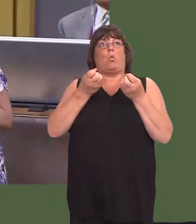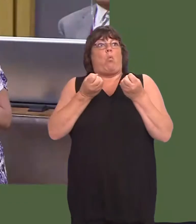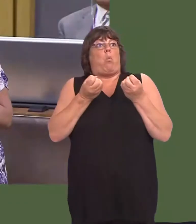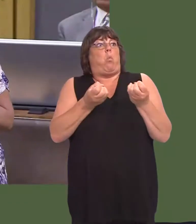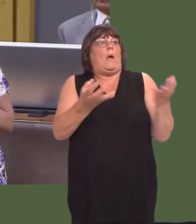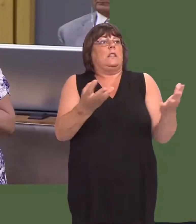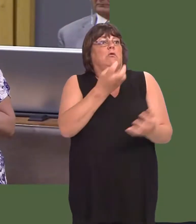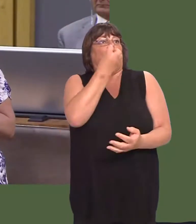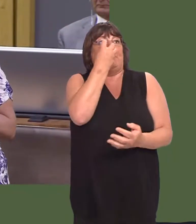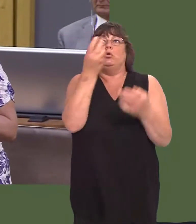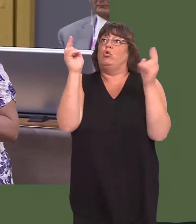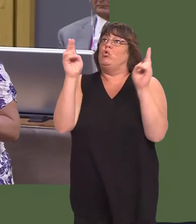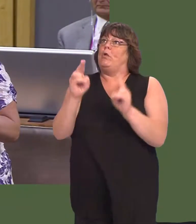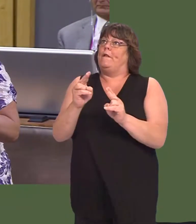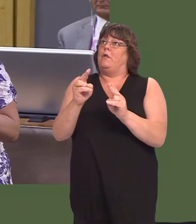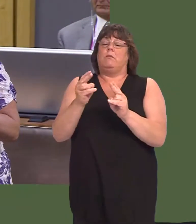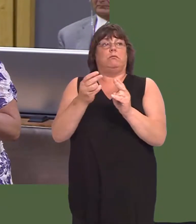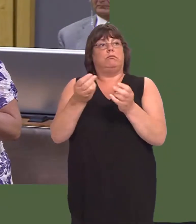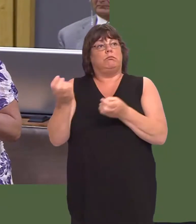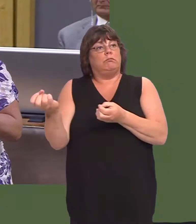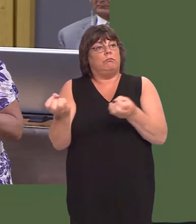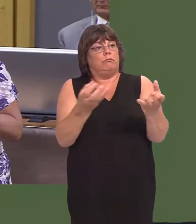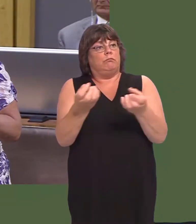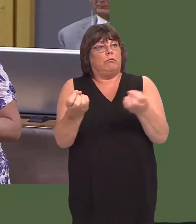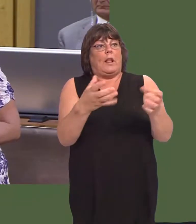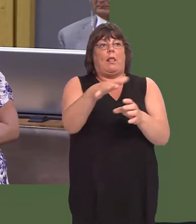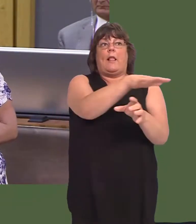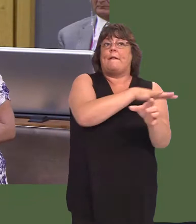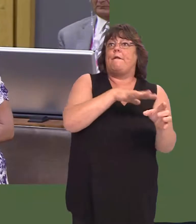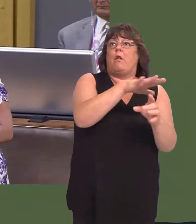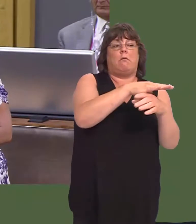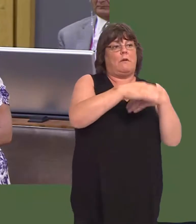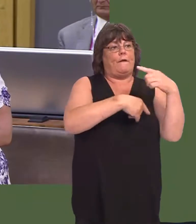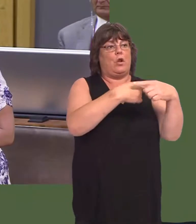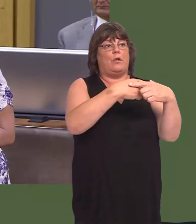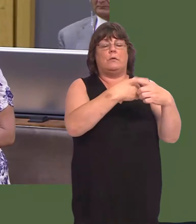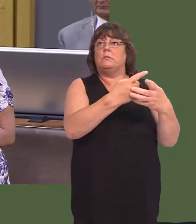amount of waste we send to landfill each year, recycling schemes should be made as easy as